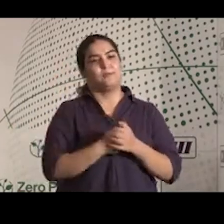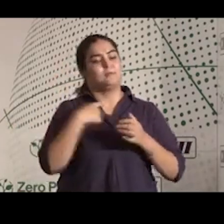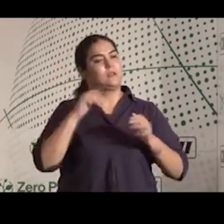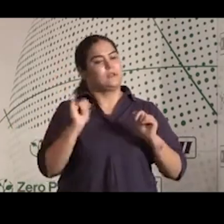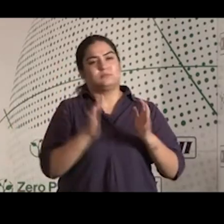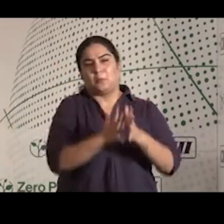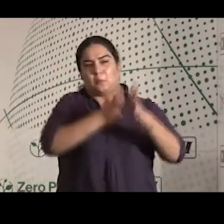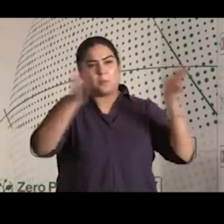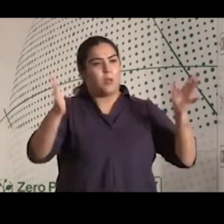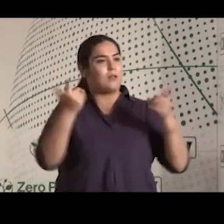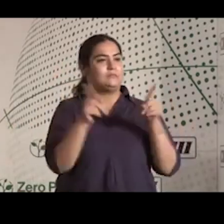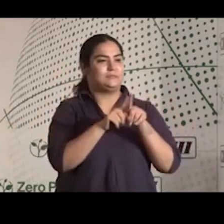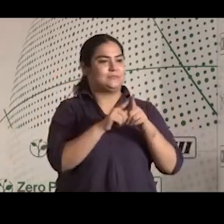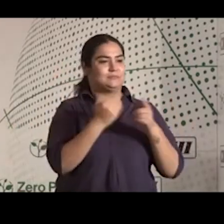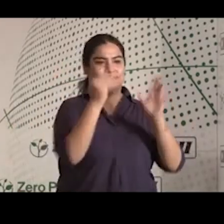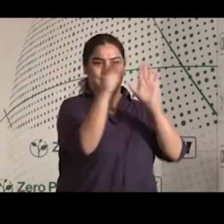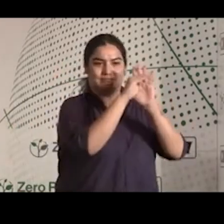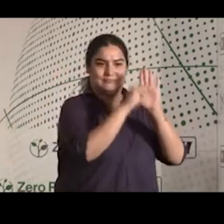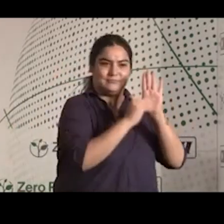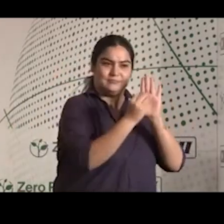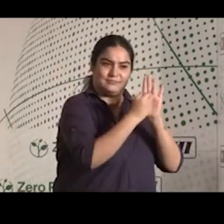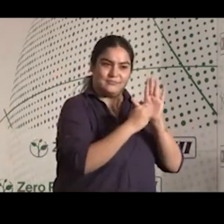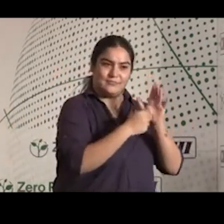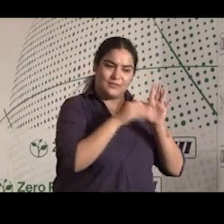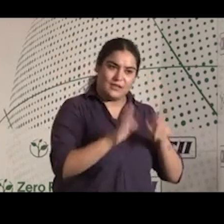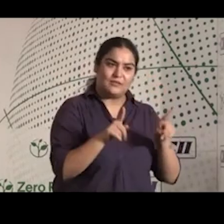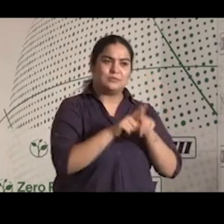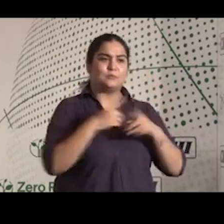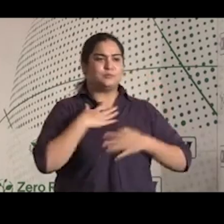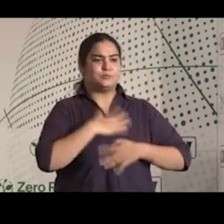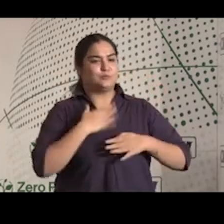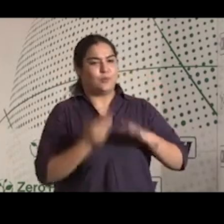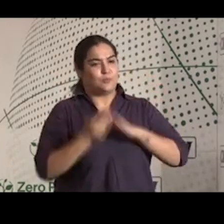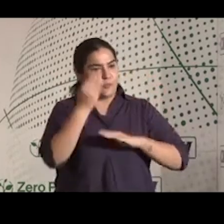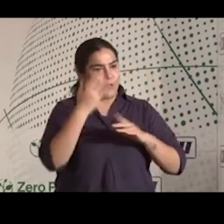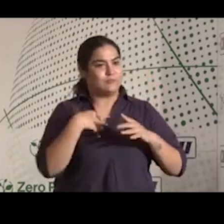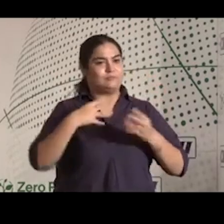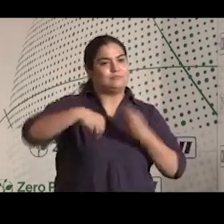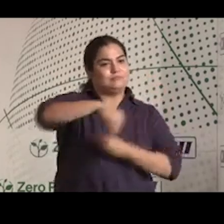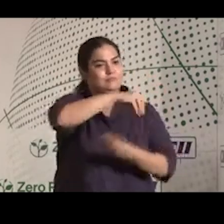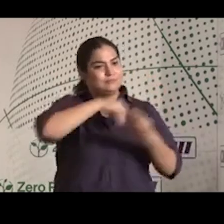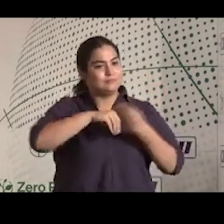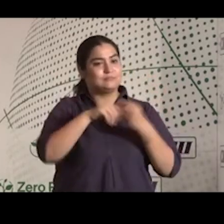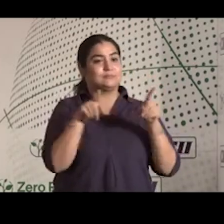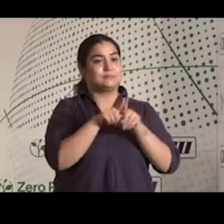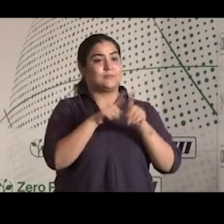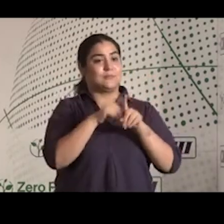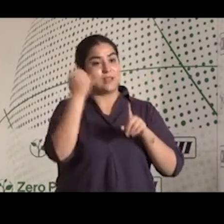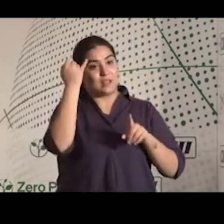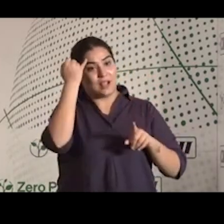A lot of events cluster of many, many, many, many events. Just give you an idea.